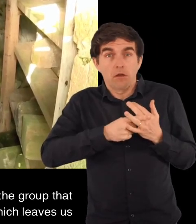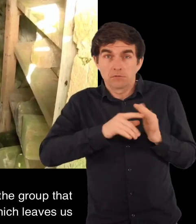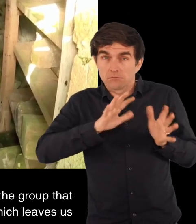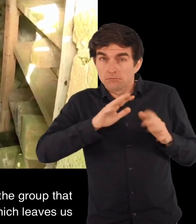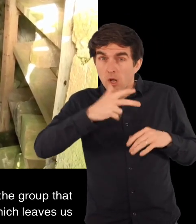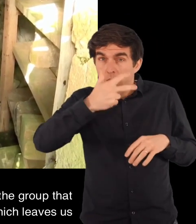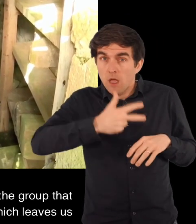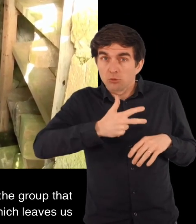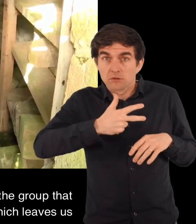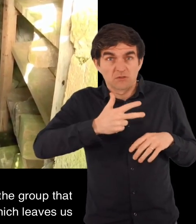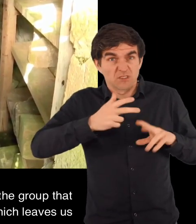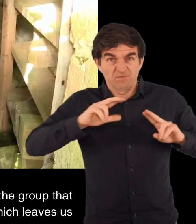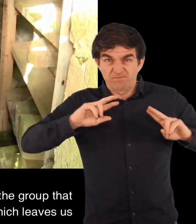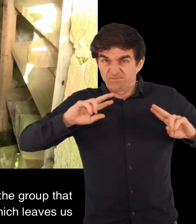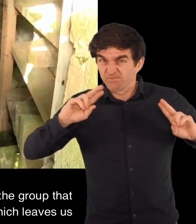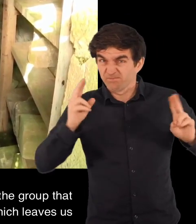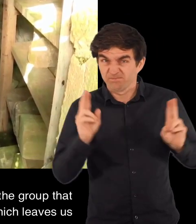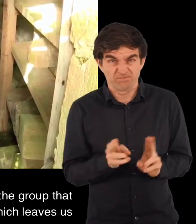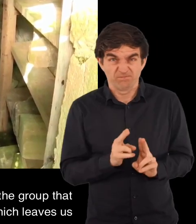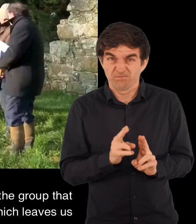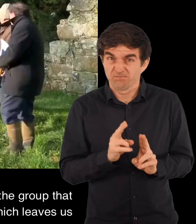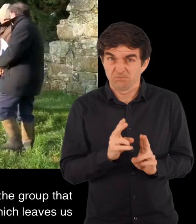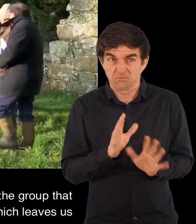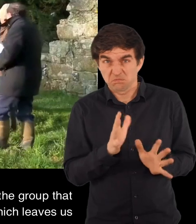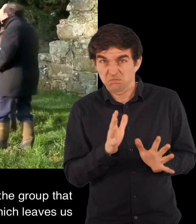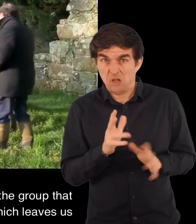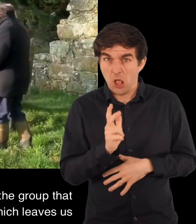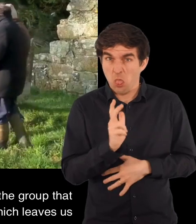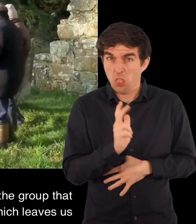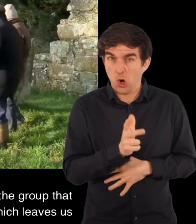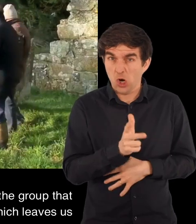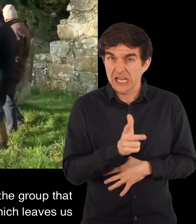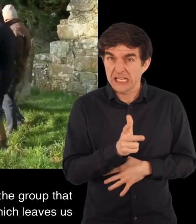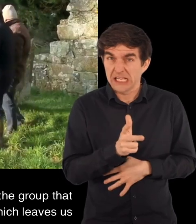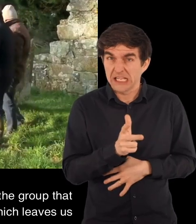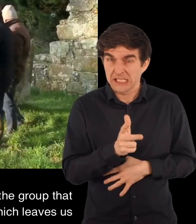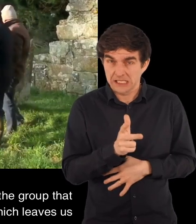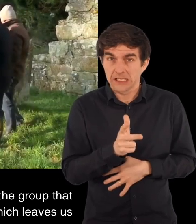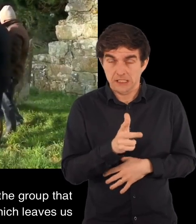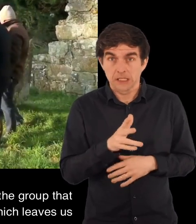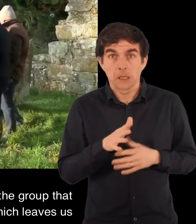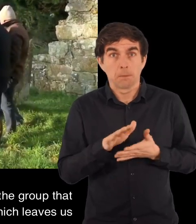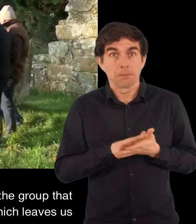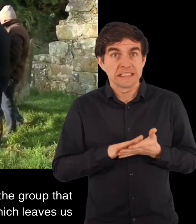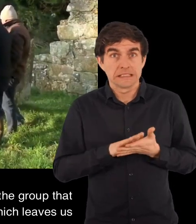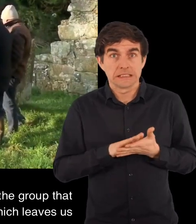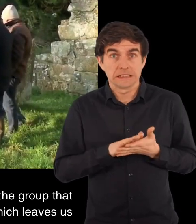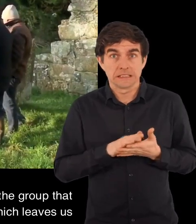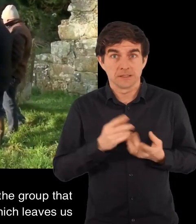there but now they’d gone down to the group that was there, which was only thirty. Which leaves us